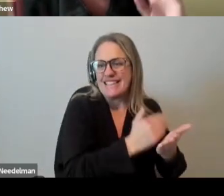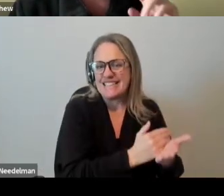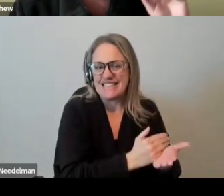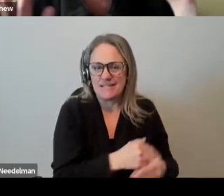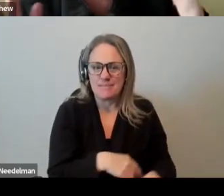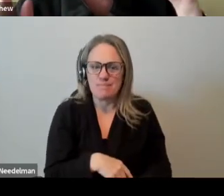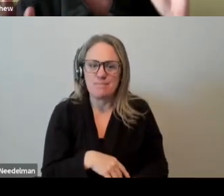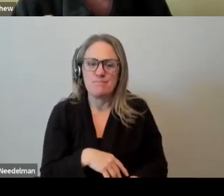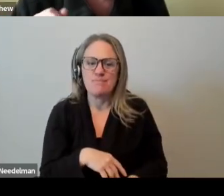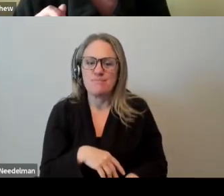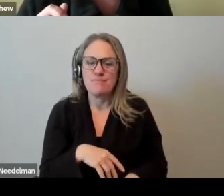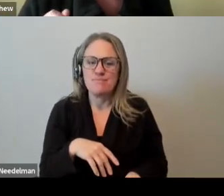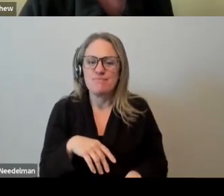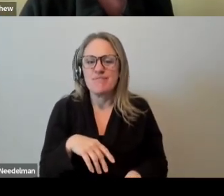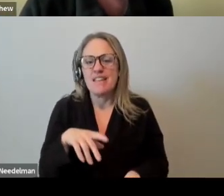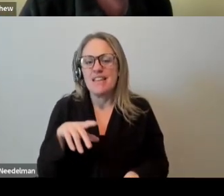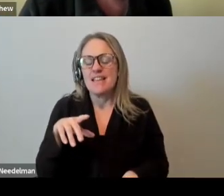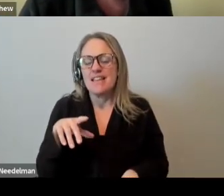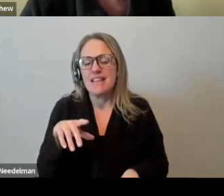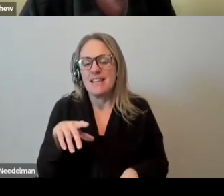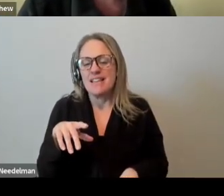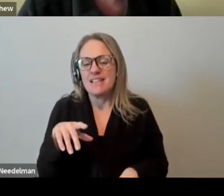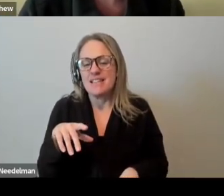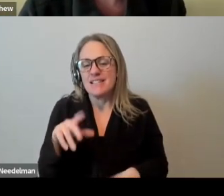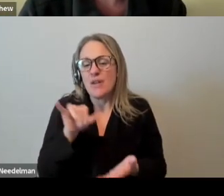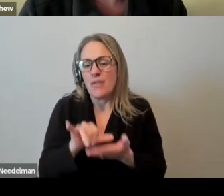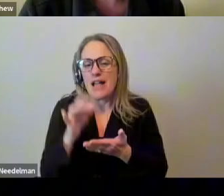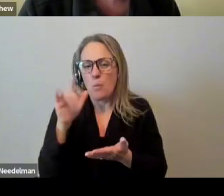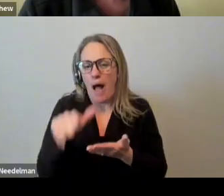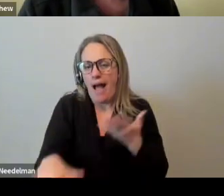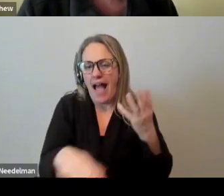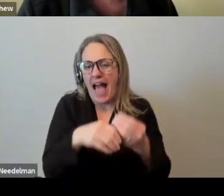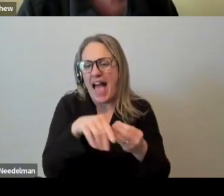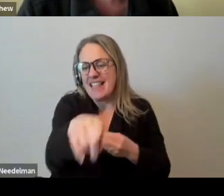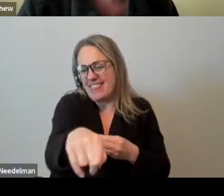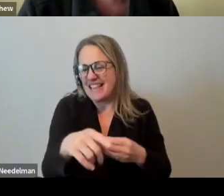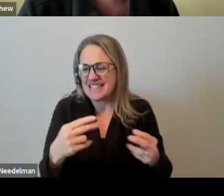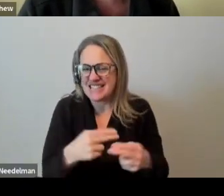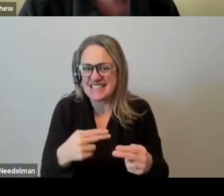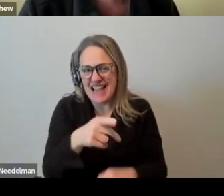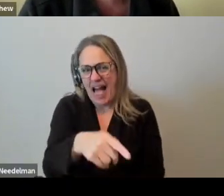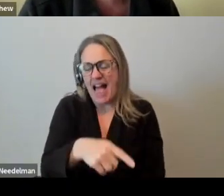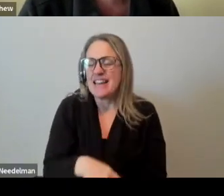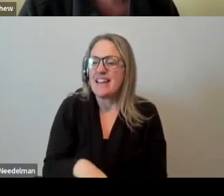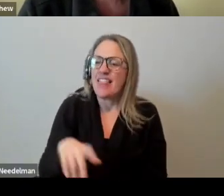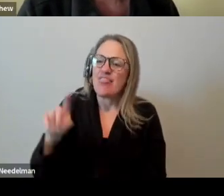I put the talk, not that one, the talk being in euphemism for some other things as well.